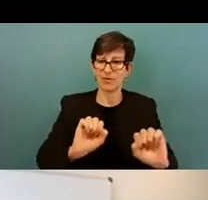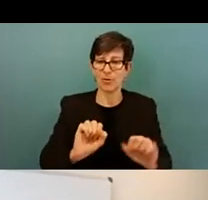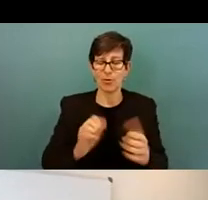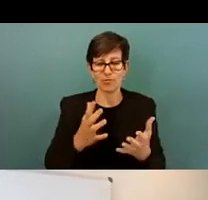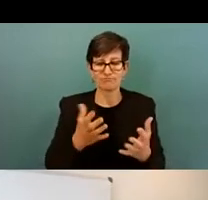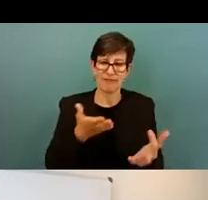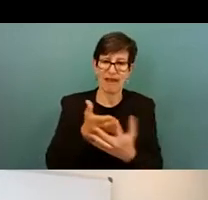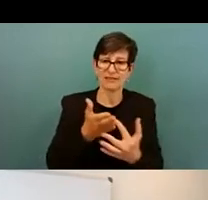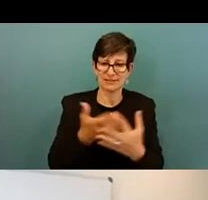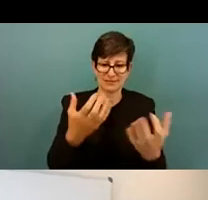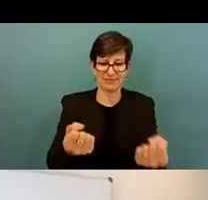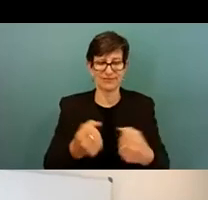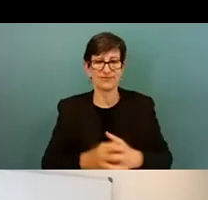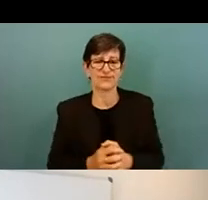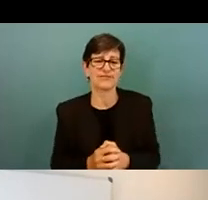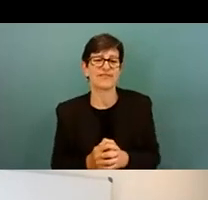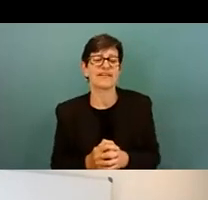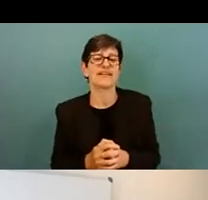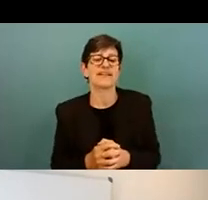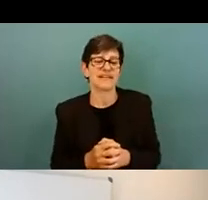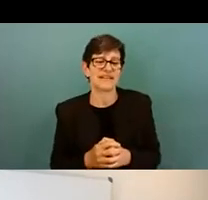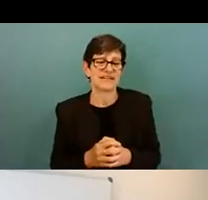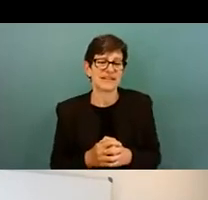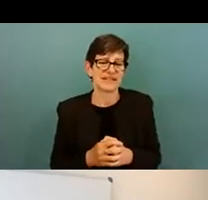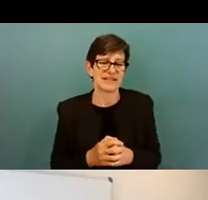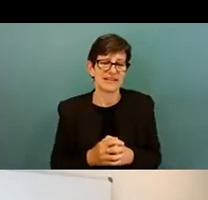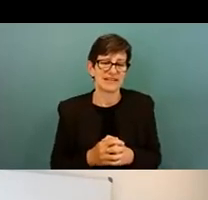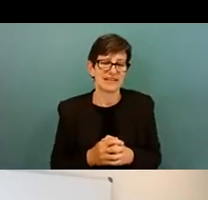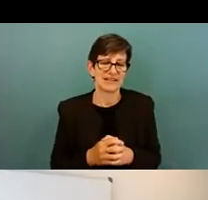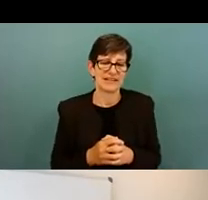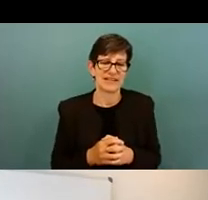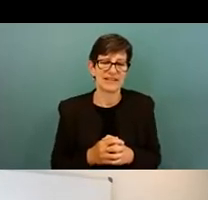The irony isn't lost on any of this I'm sure in terms of making more accessible, the data